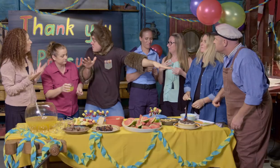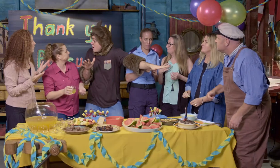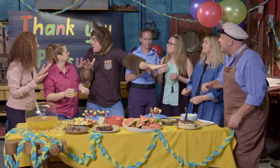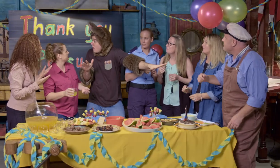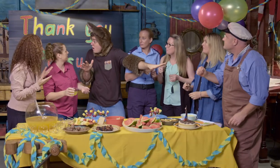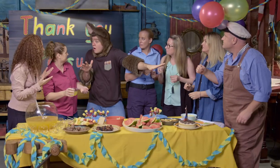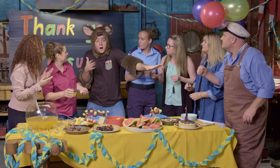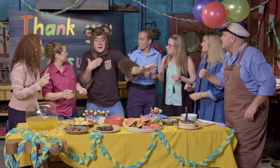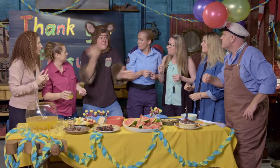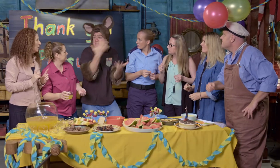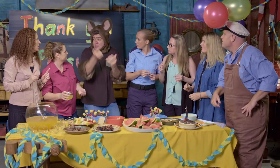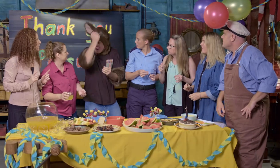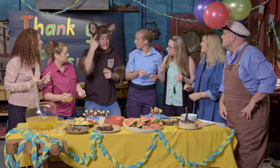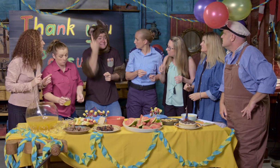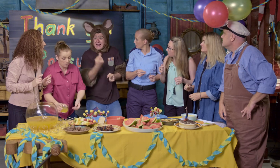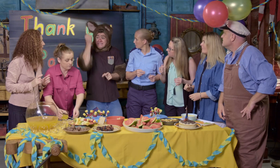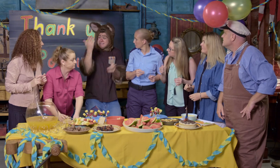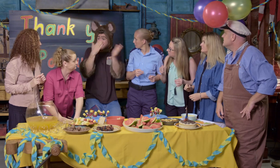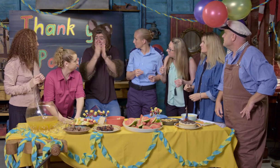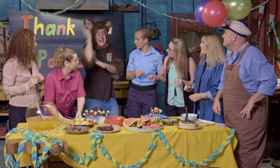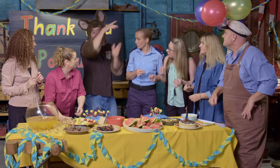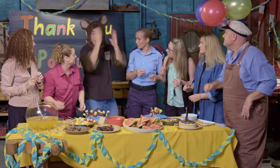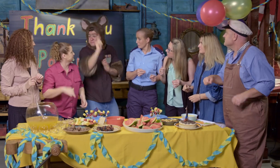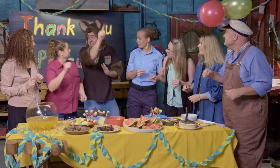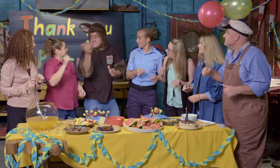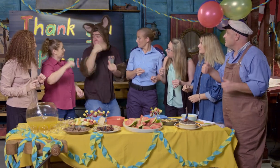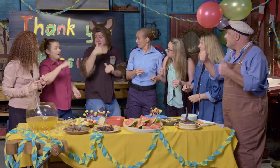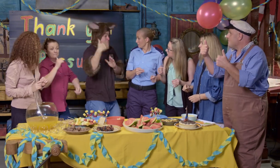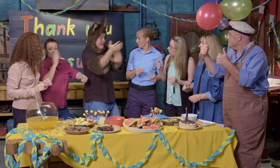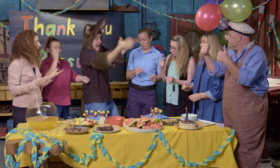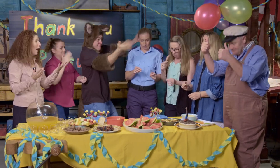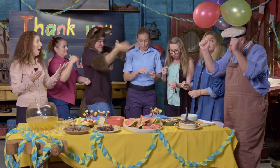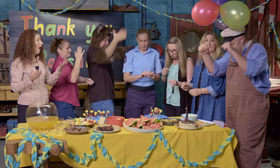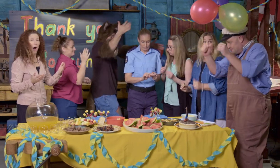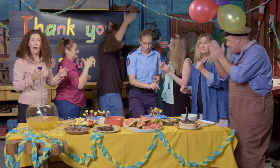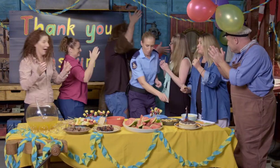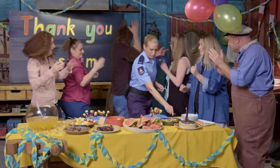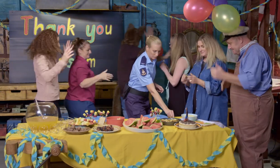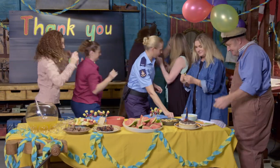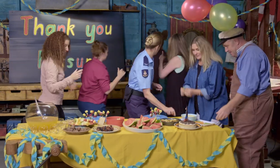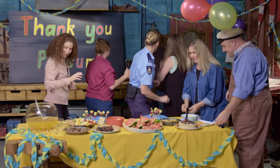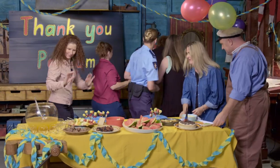Ooh, ooh, ooh! Come on, everyone. Let's go play soccer in Sally's yard. Oh, yes. Come on, everyone! Yes!